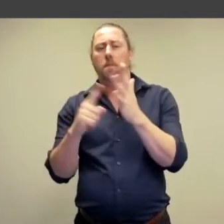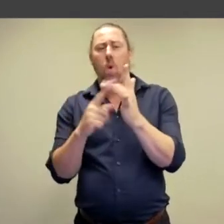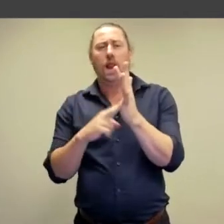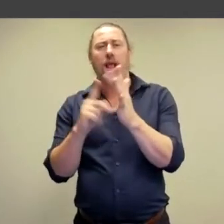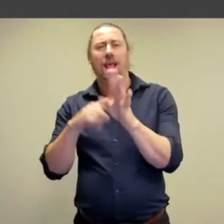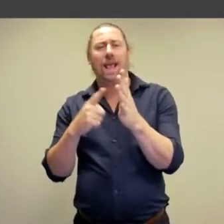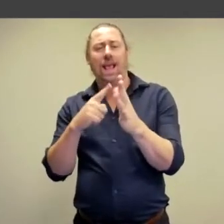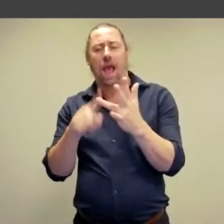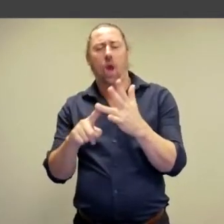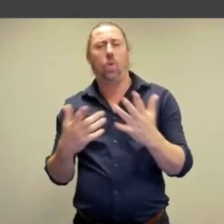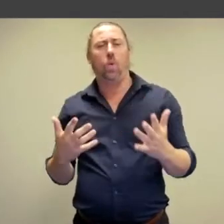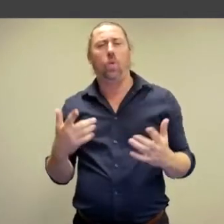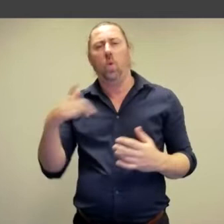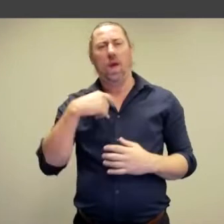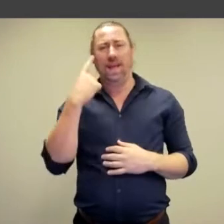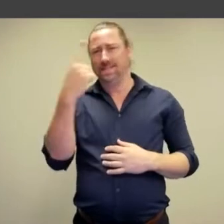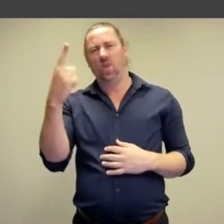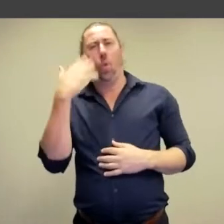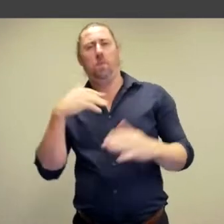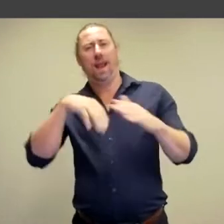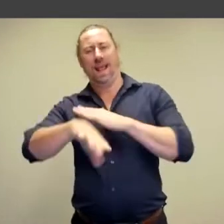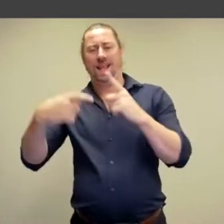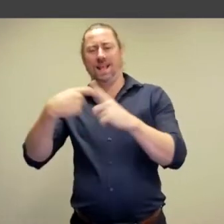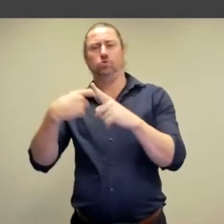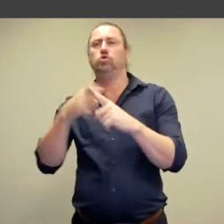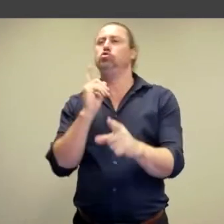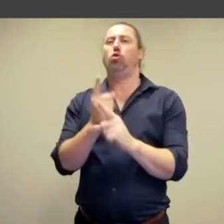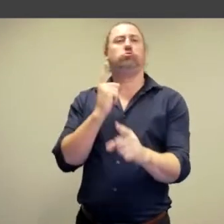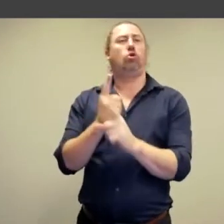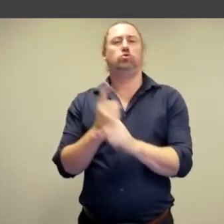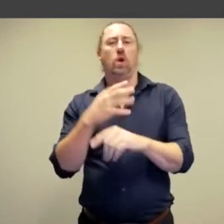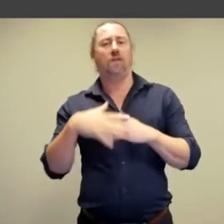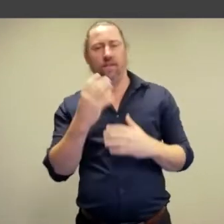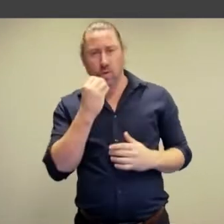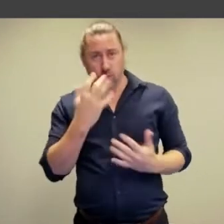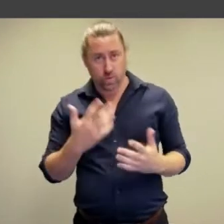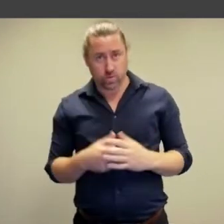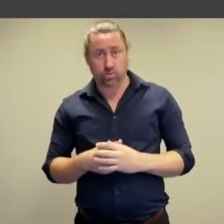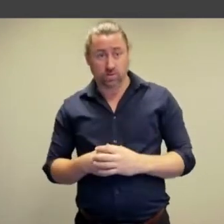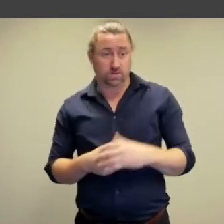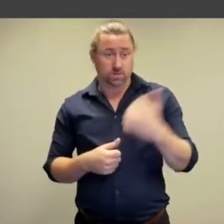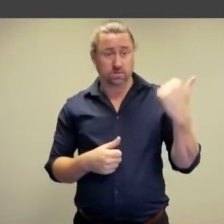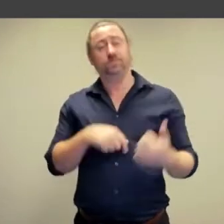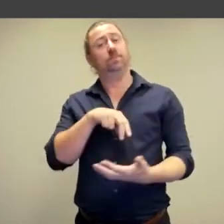these figures that we're used to seeing in the kitchen talking about